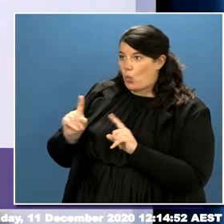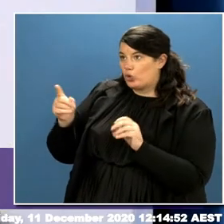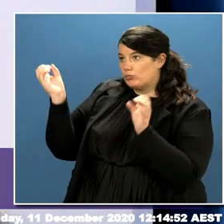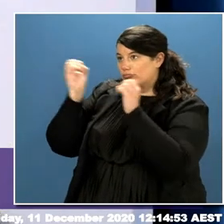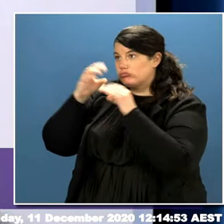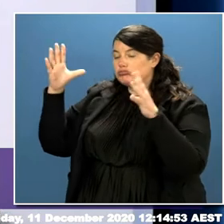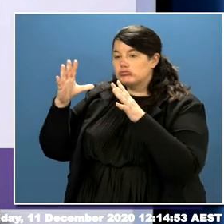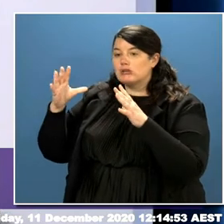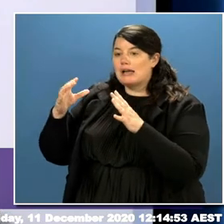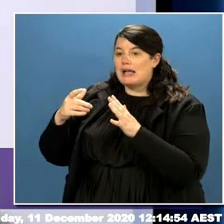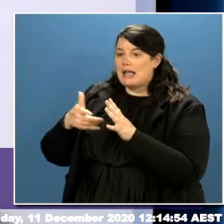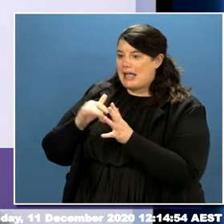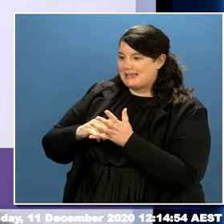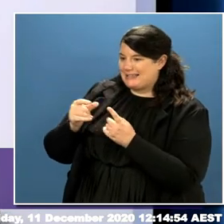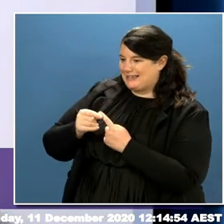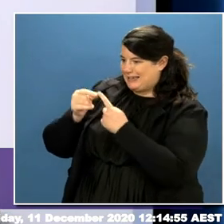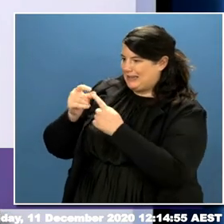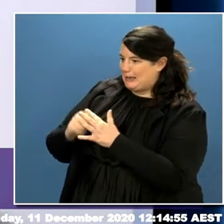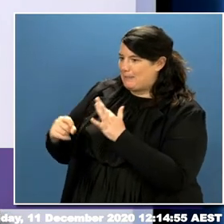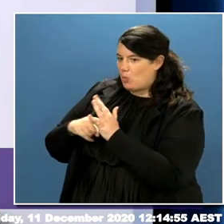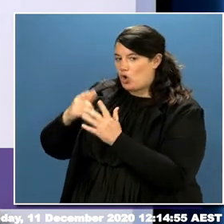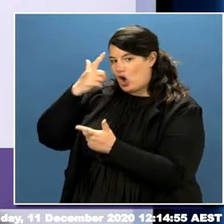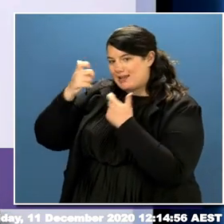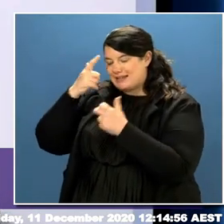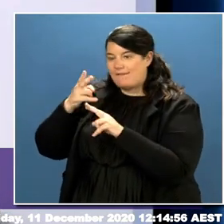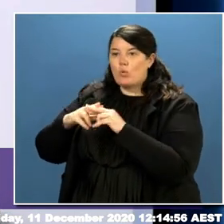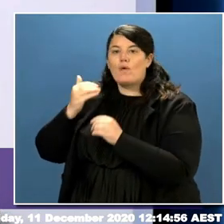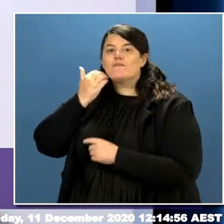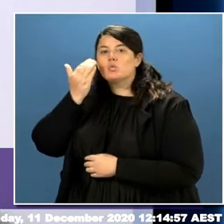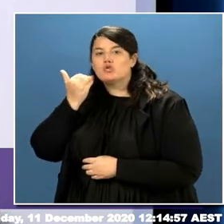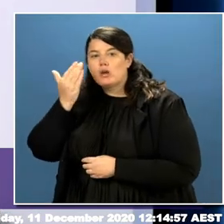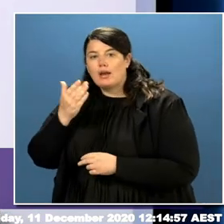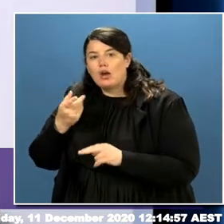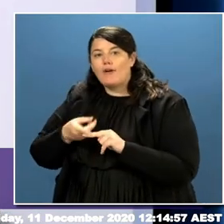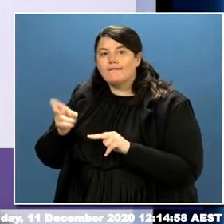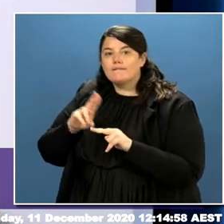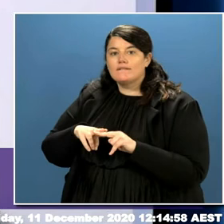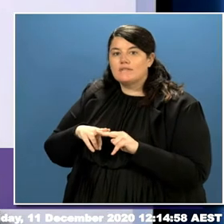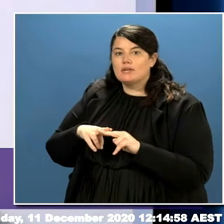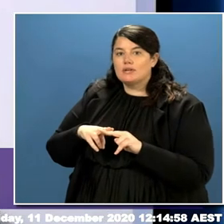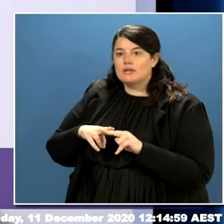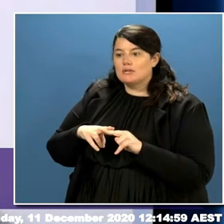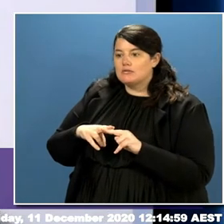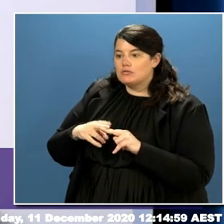key initiatives for the future of not only building inclusive cultures,